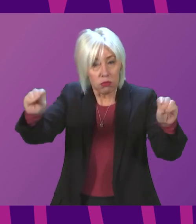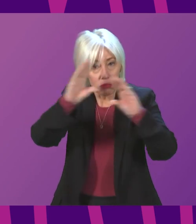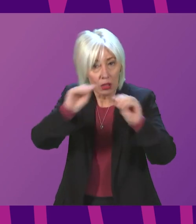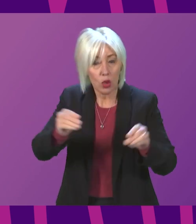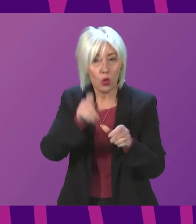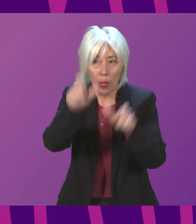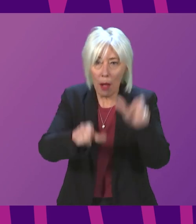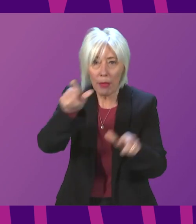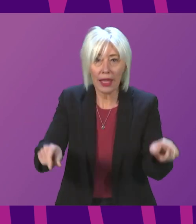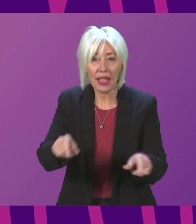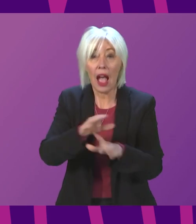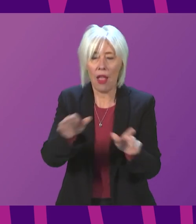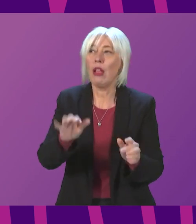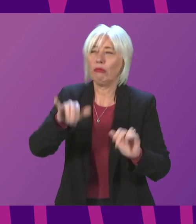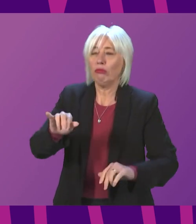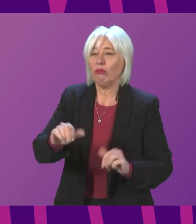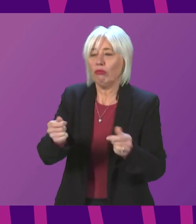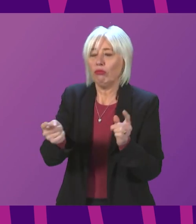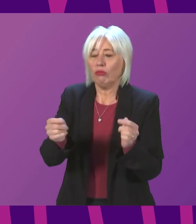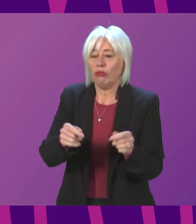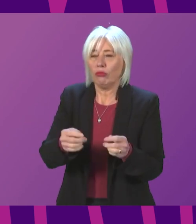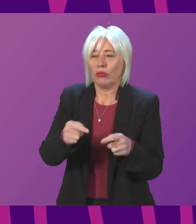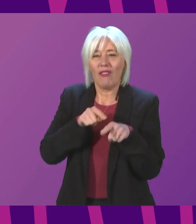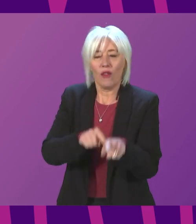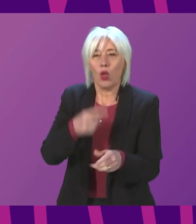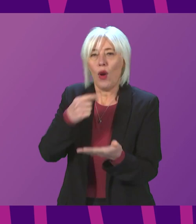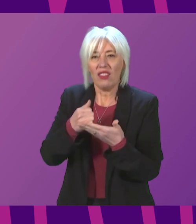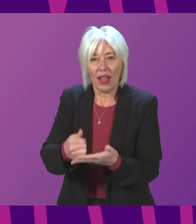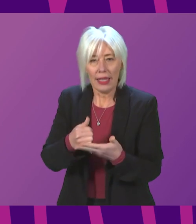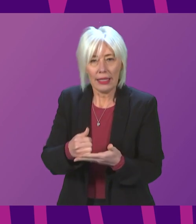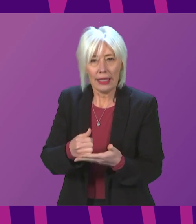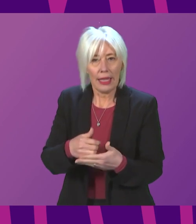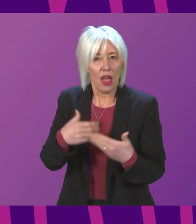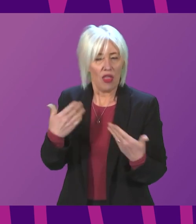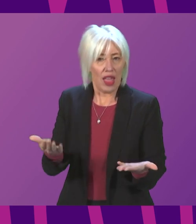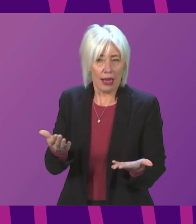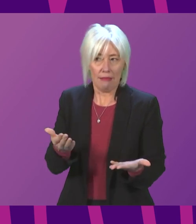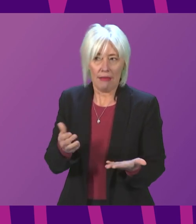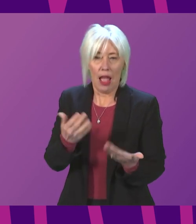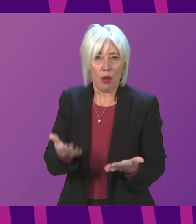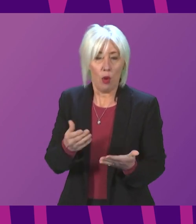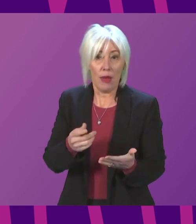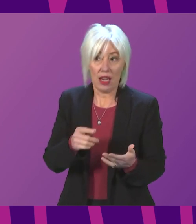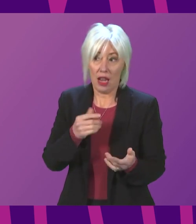well to advice to cut contacts, the high rates that we are seeing would likely get even higher,